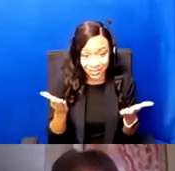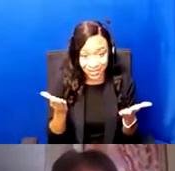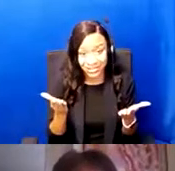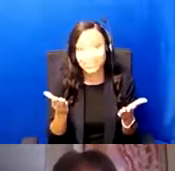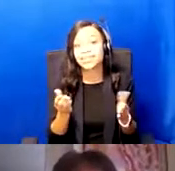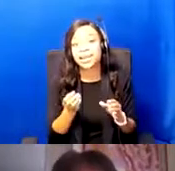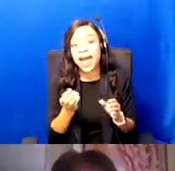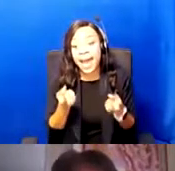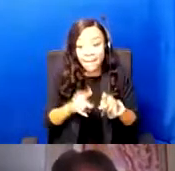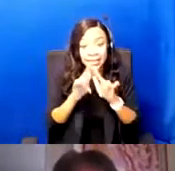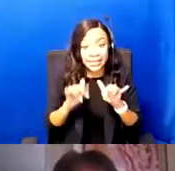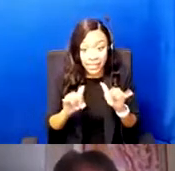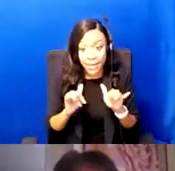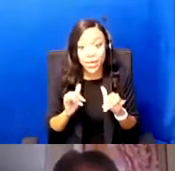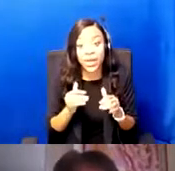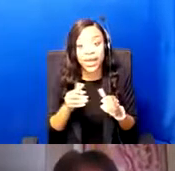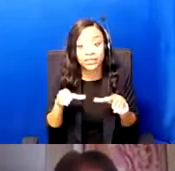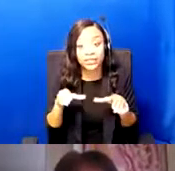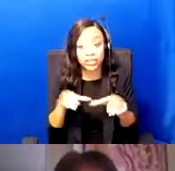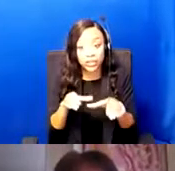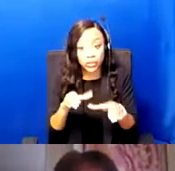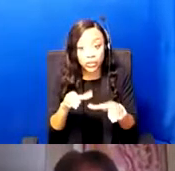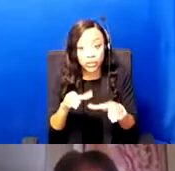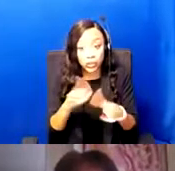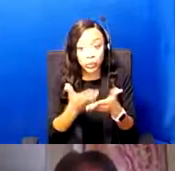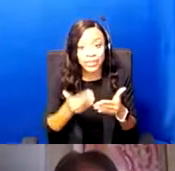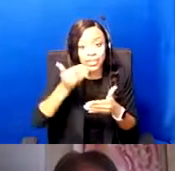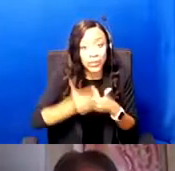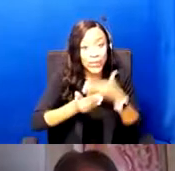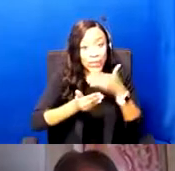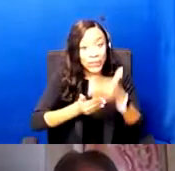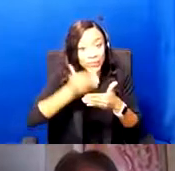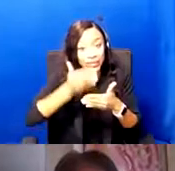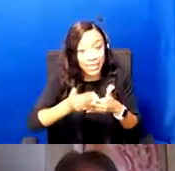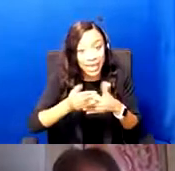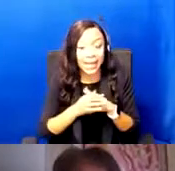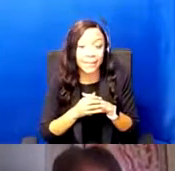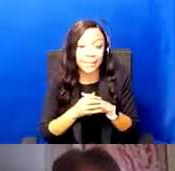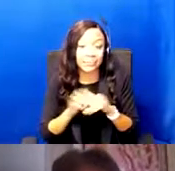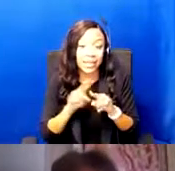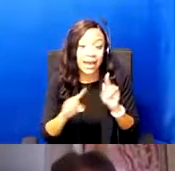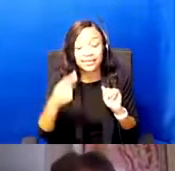and forging relationships. And I just think from a logistical point of view, we have to be ready.